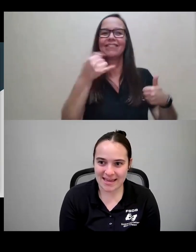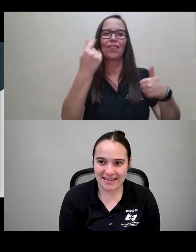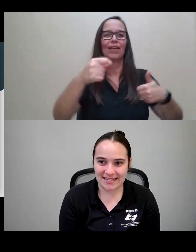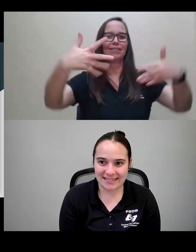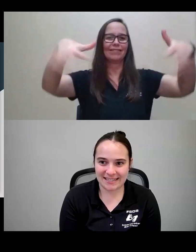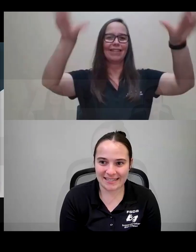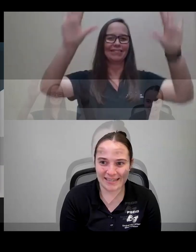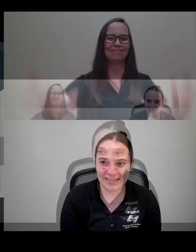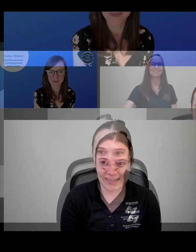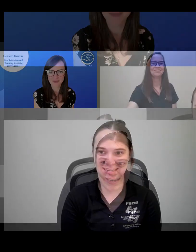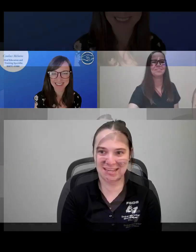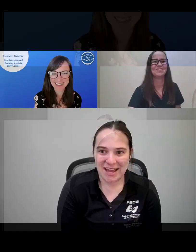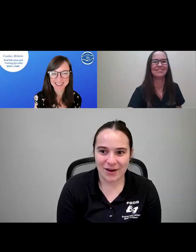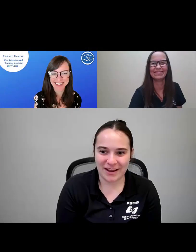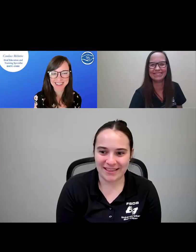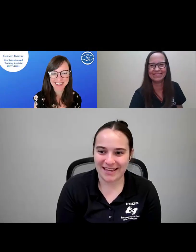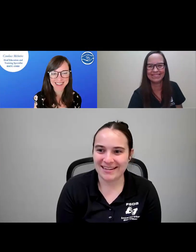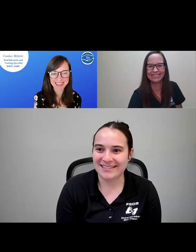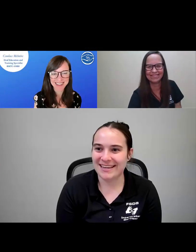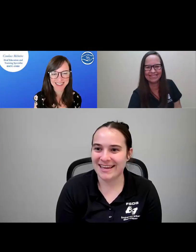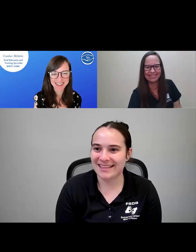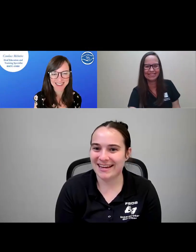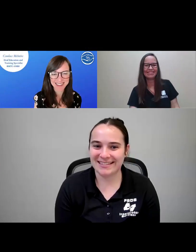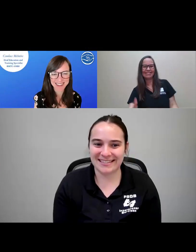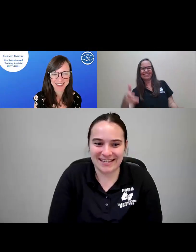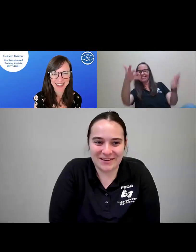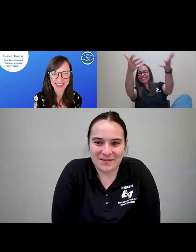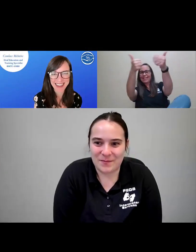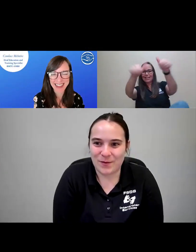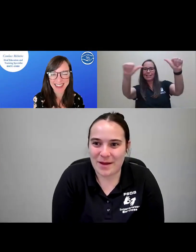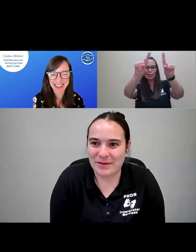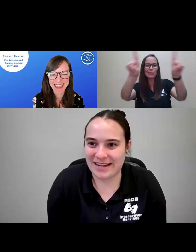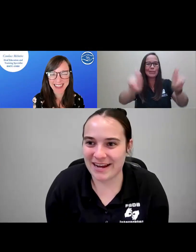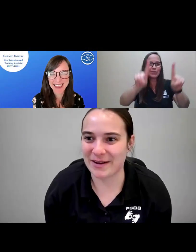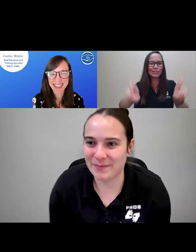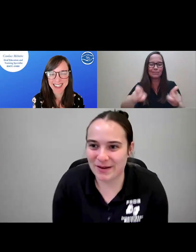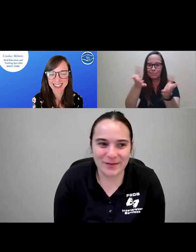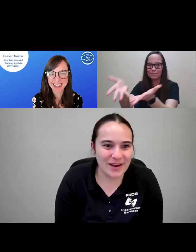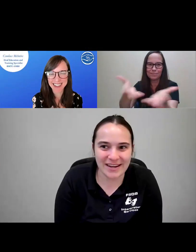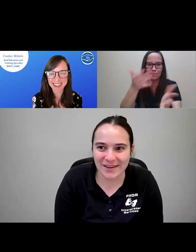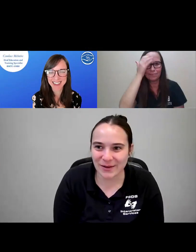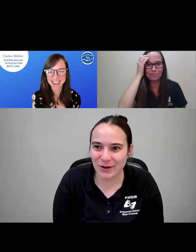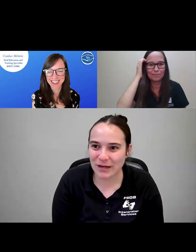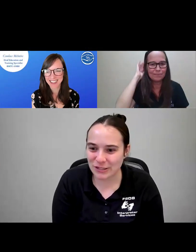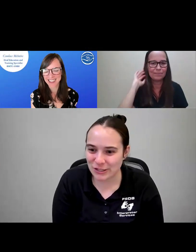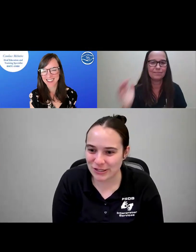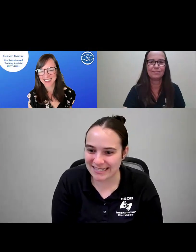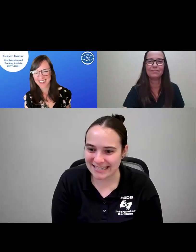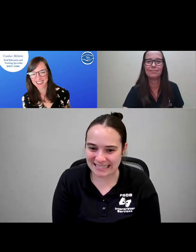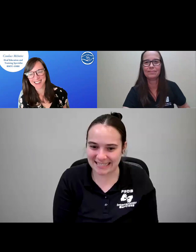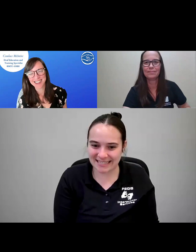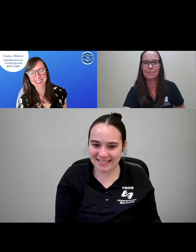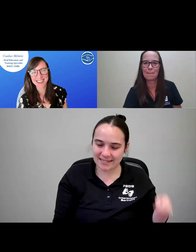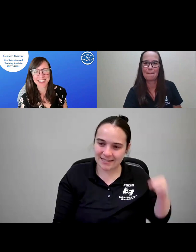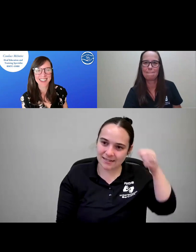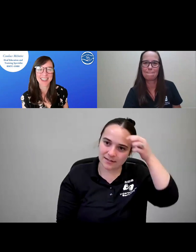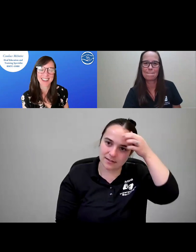All right. All right. That is the end. That is wrapping it up. Are there any other questions? Hey